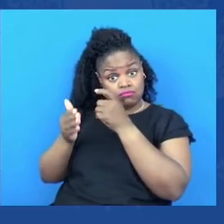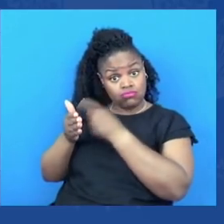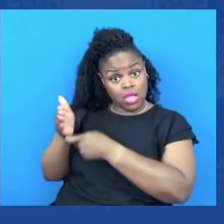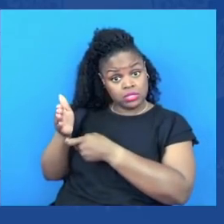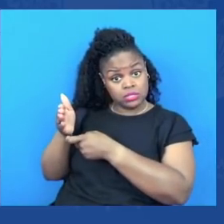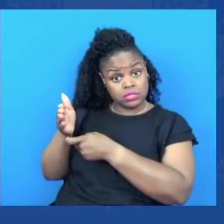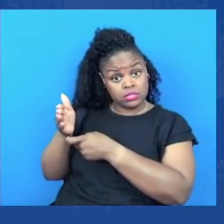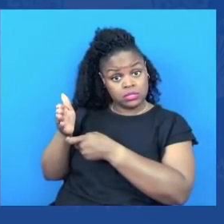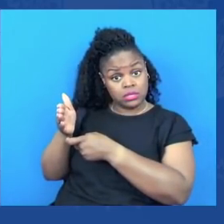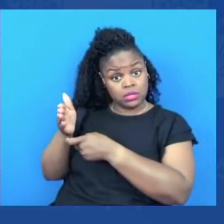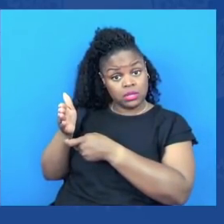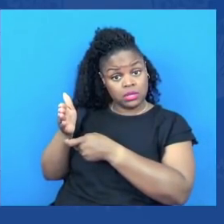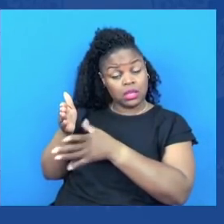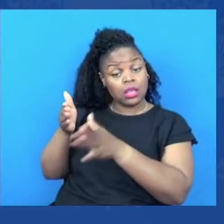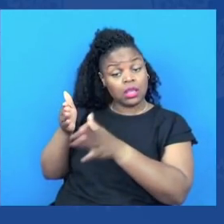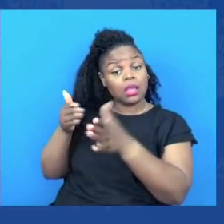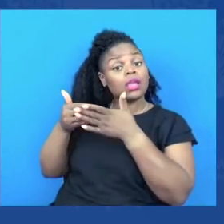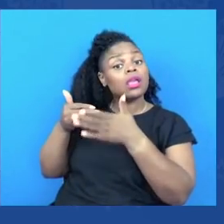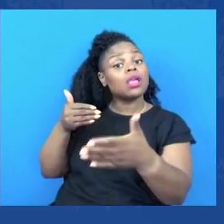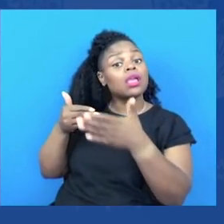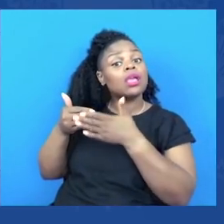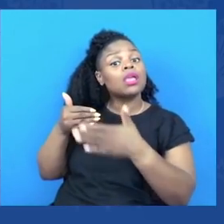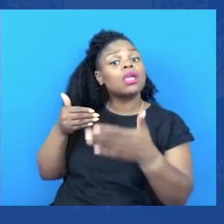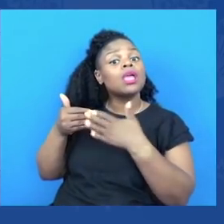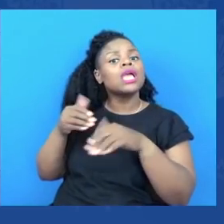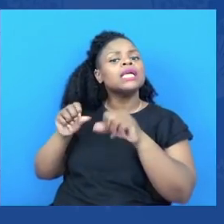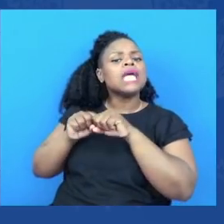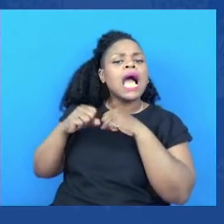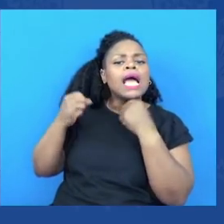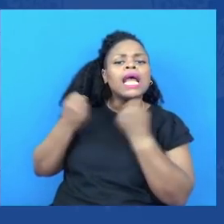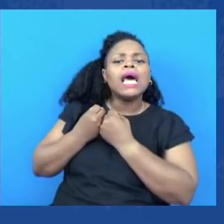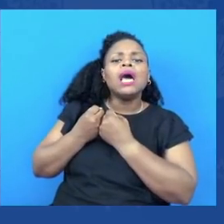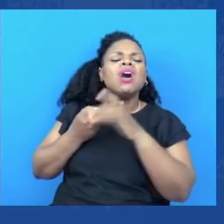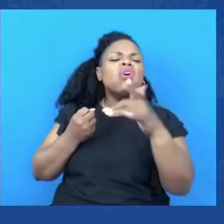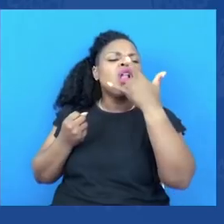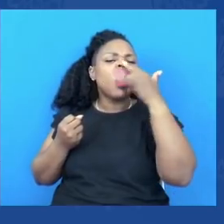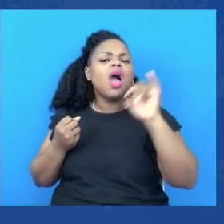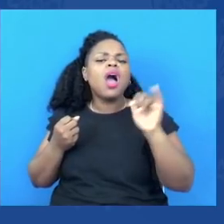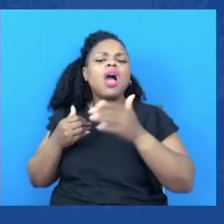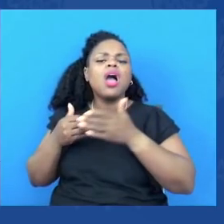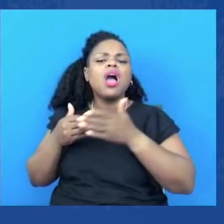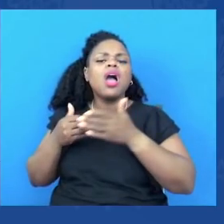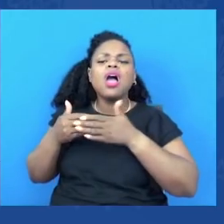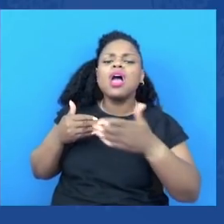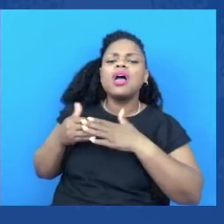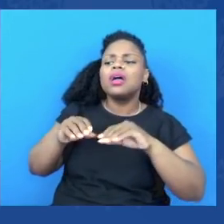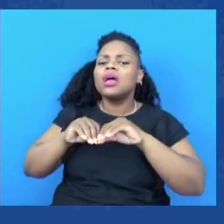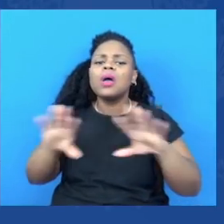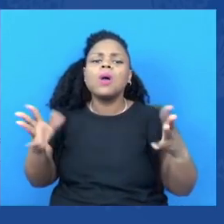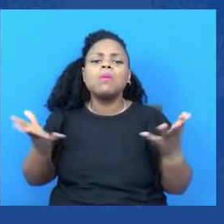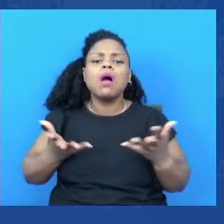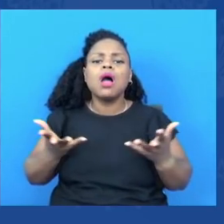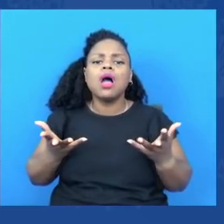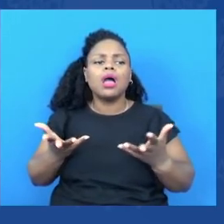can provide for that drug that will save lives if people who can't afford it. But that's what we are trying to get done.